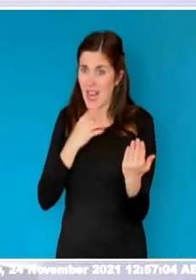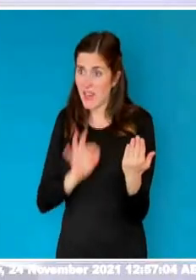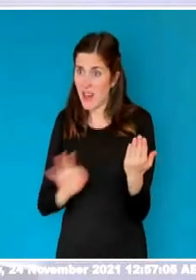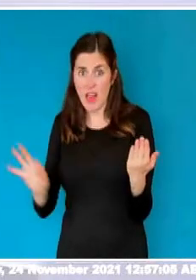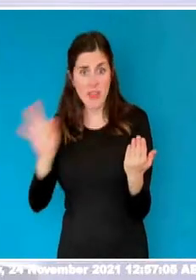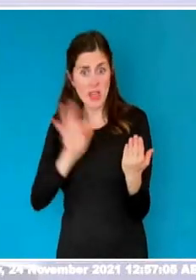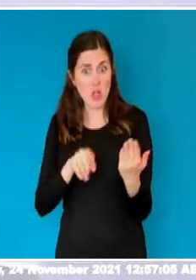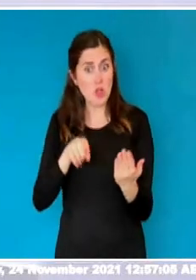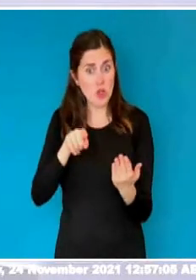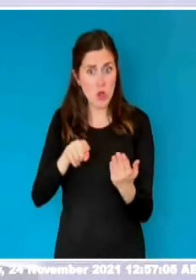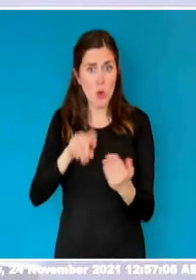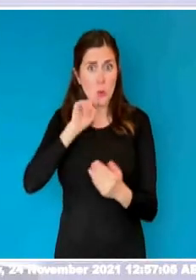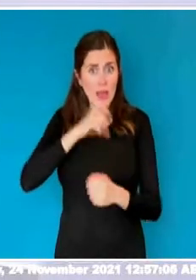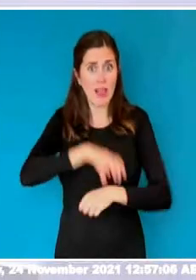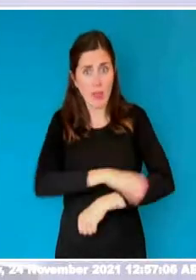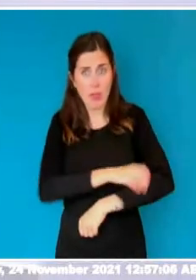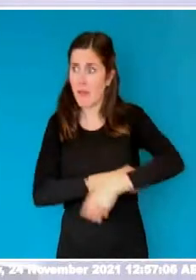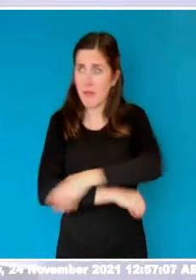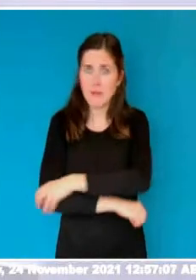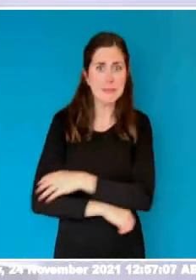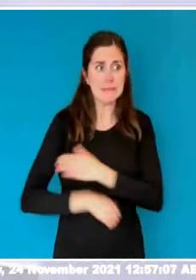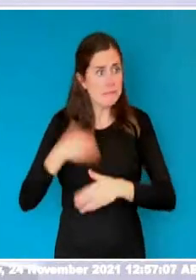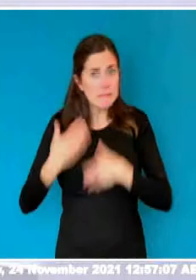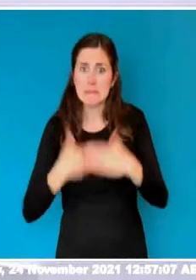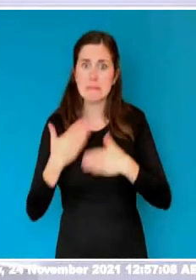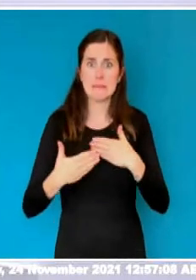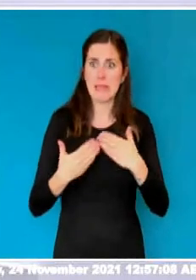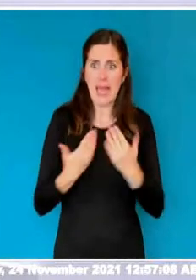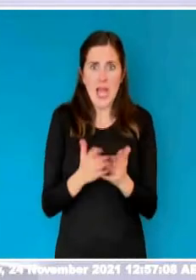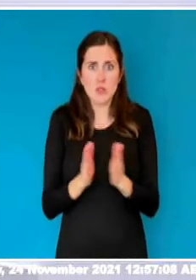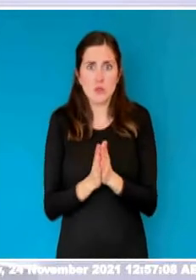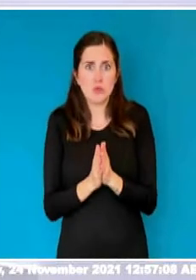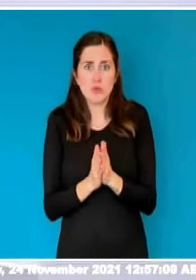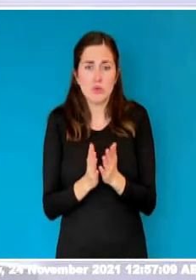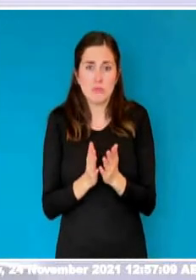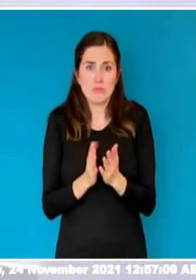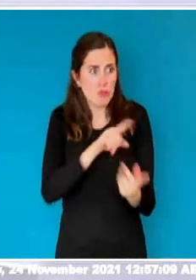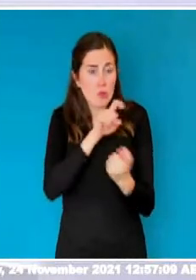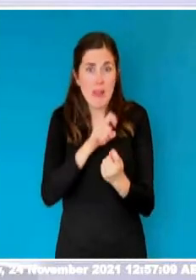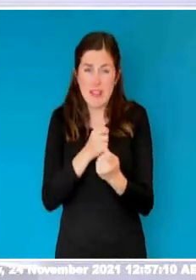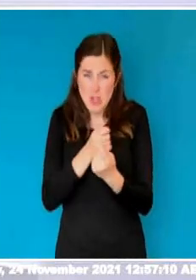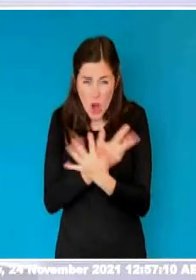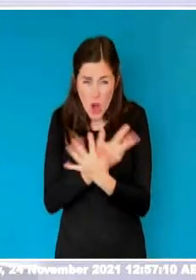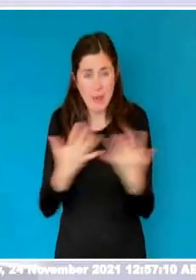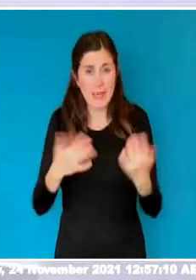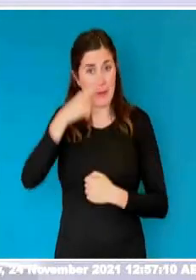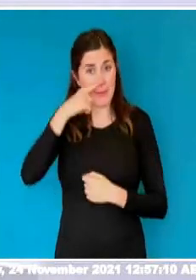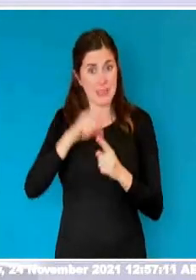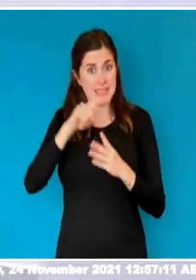yourself as to how you might review and revamp the way in which you do external